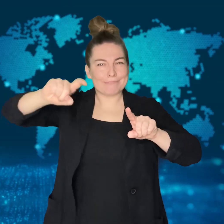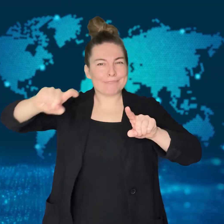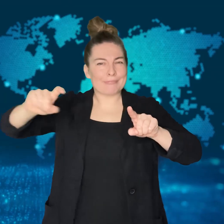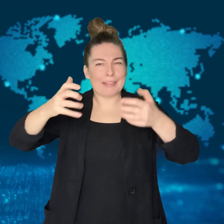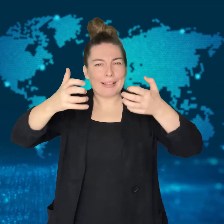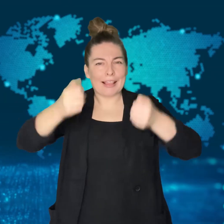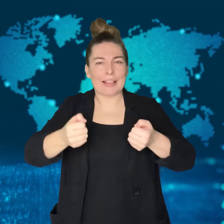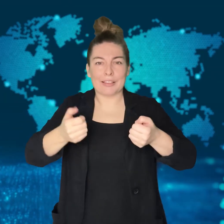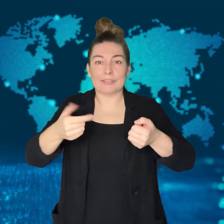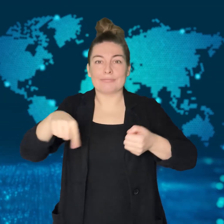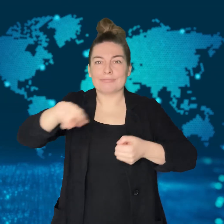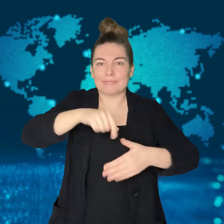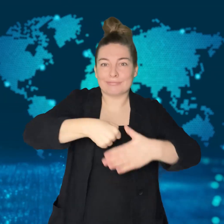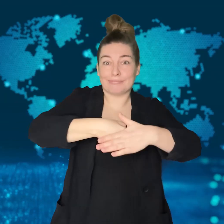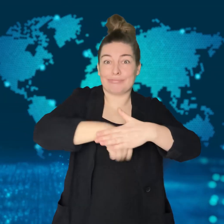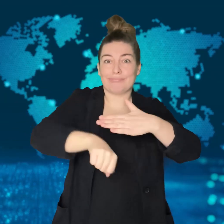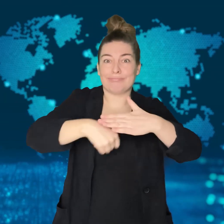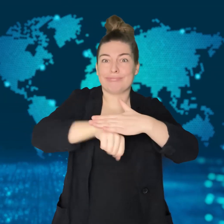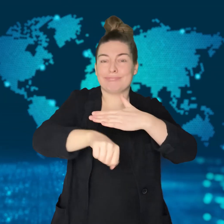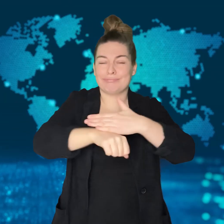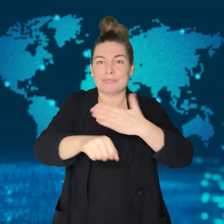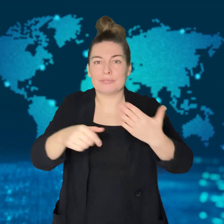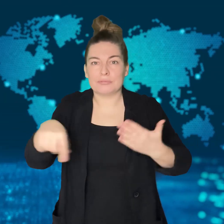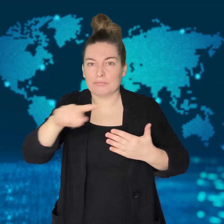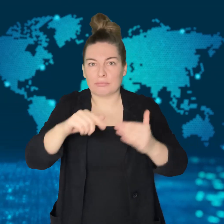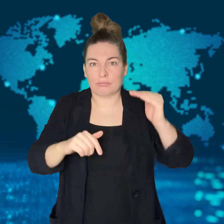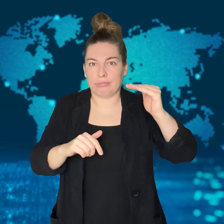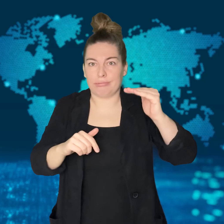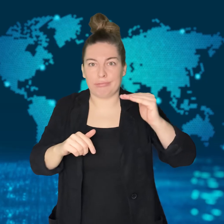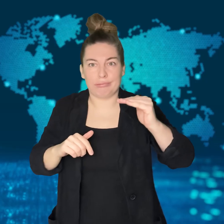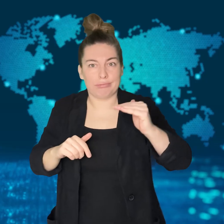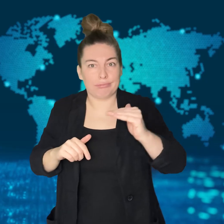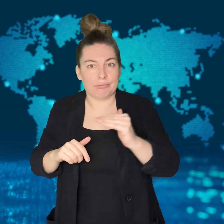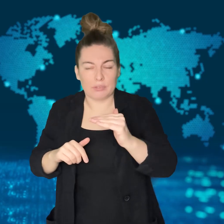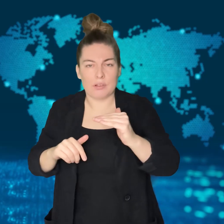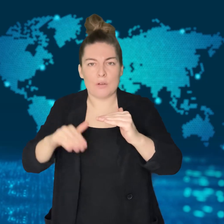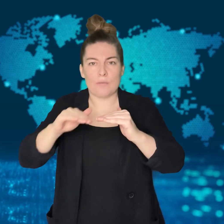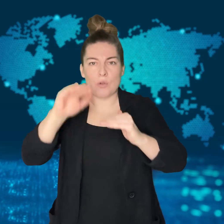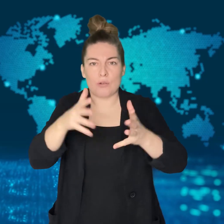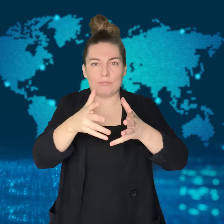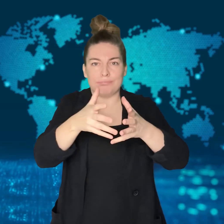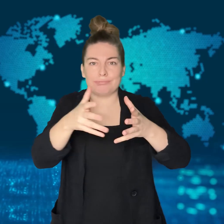the new emphasis include low fertility rates